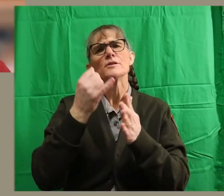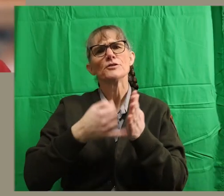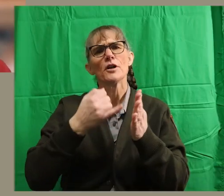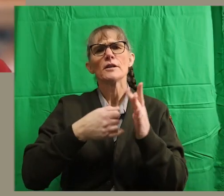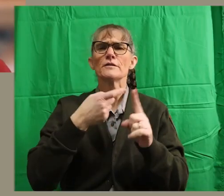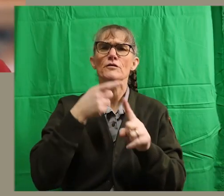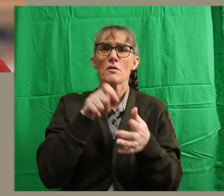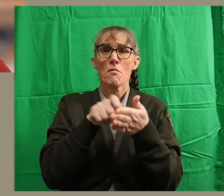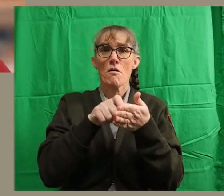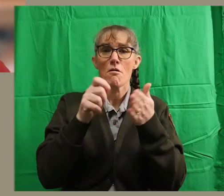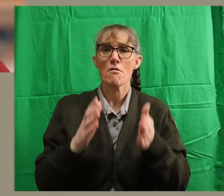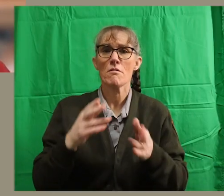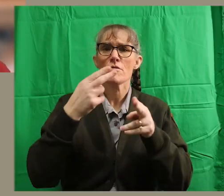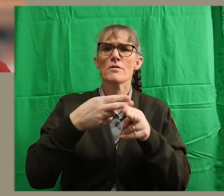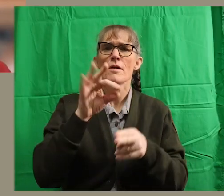So, these are some original drawings by Frick & Taylor